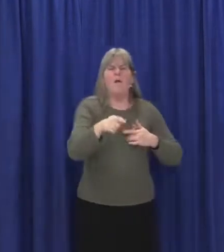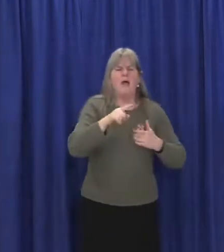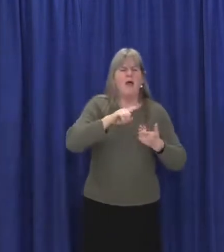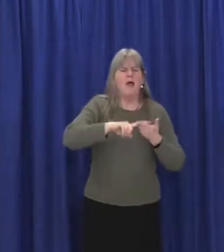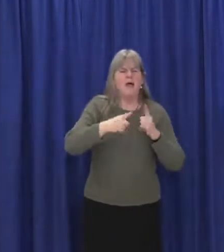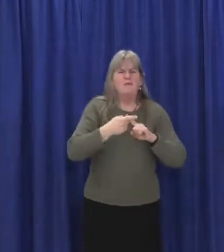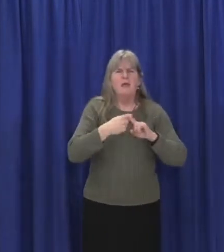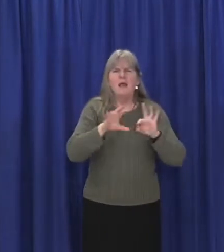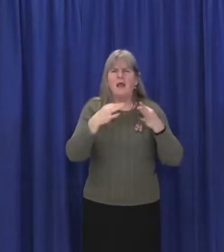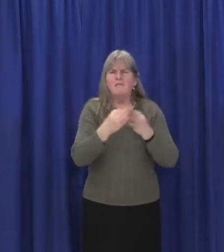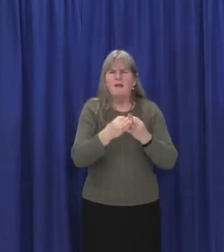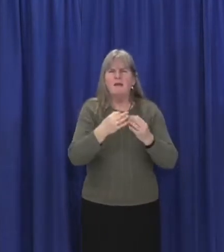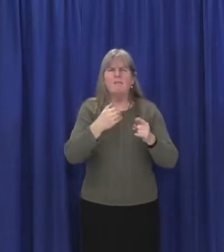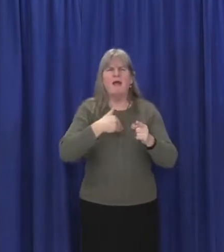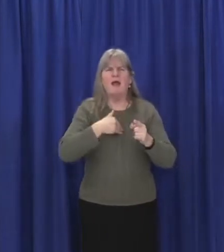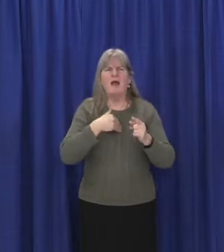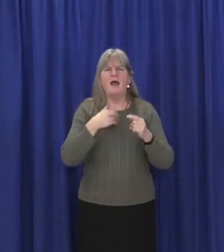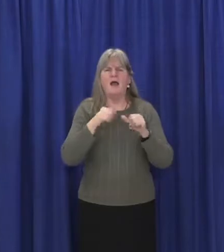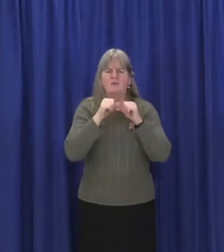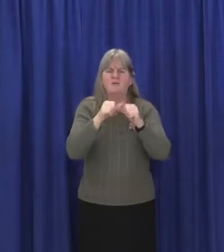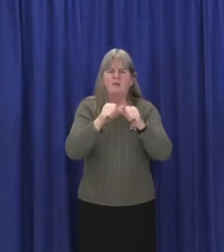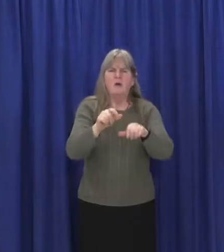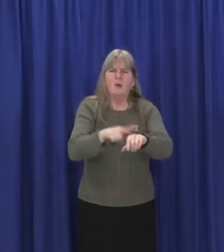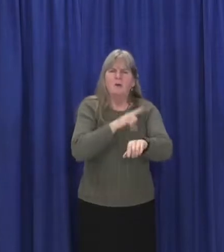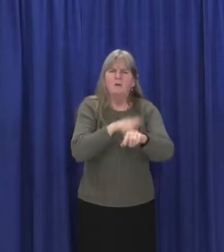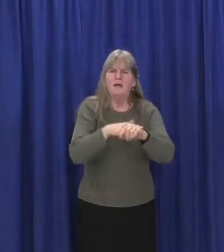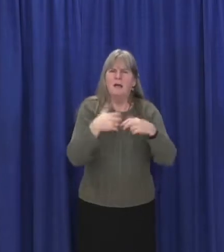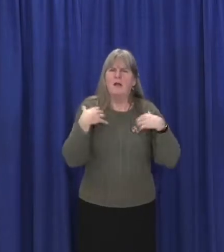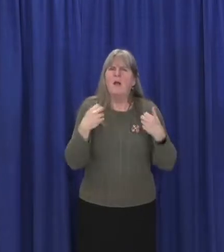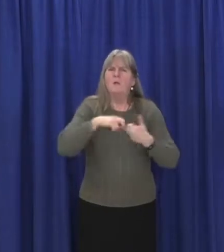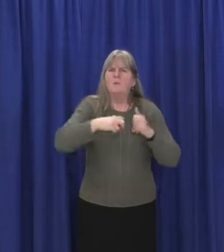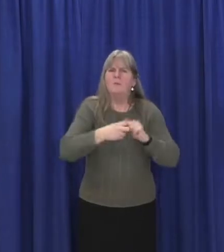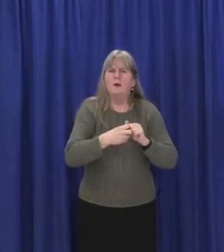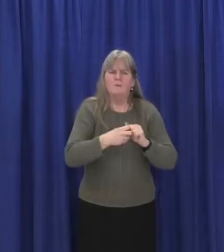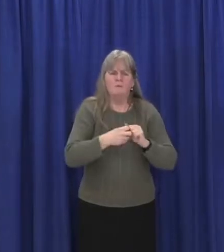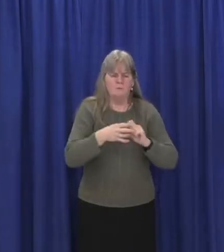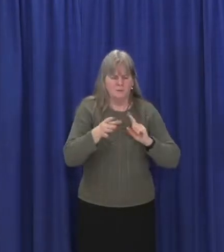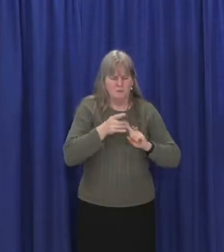And we want these children to help protect all of our society.